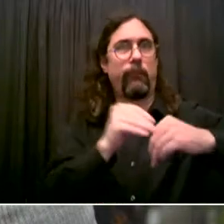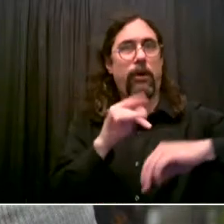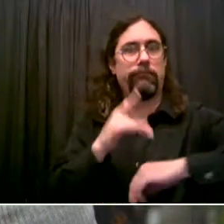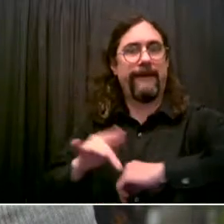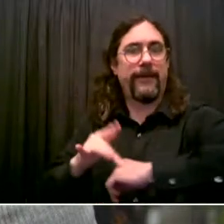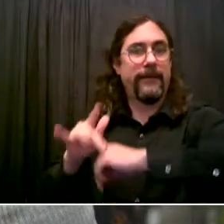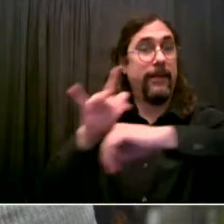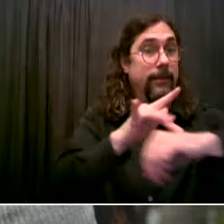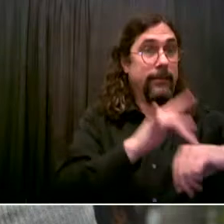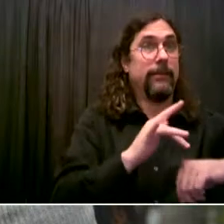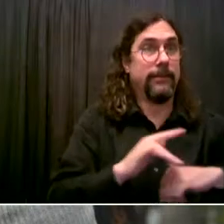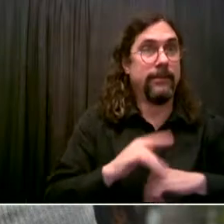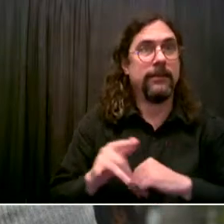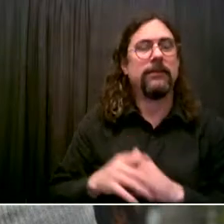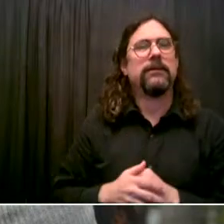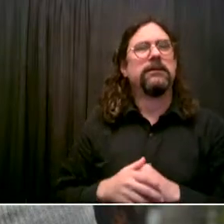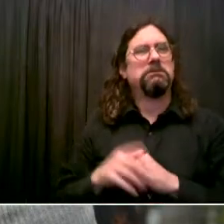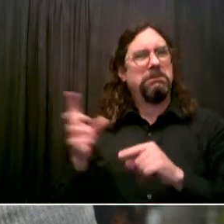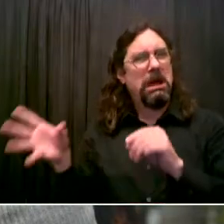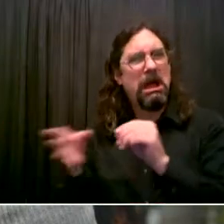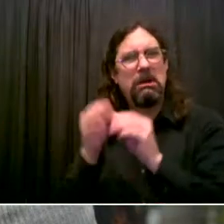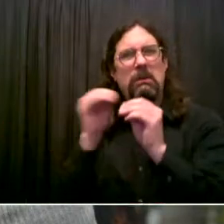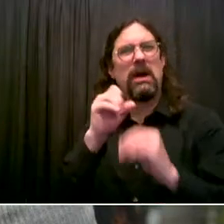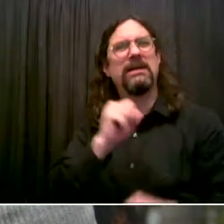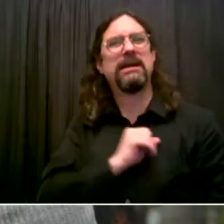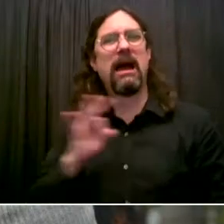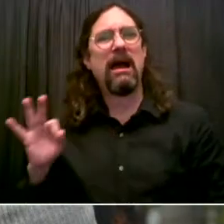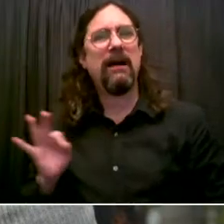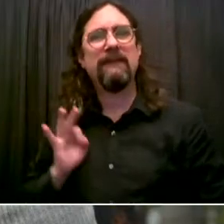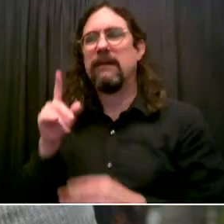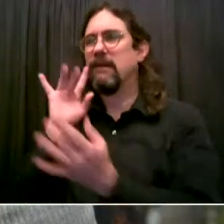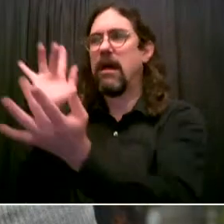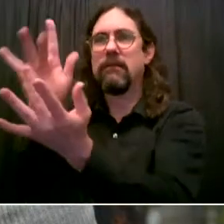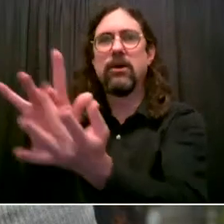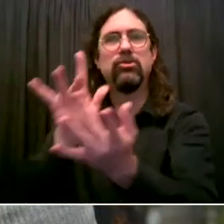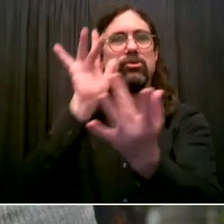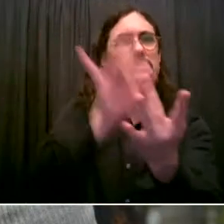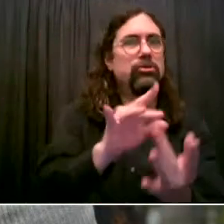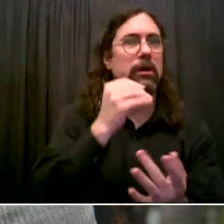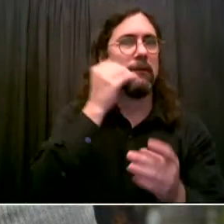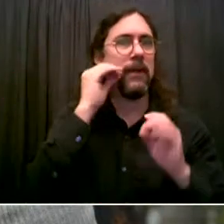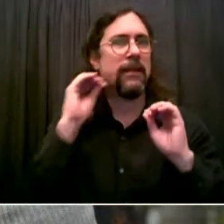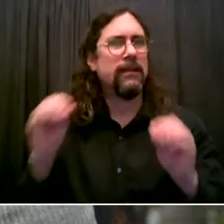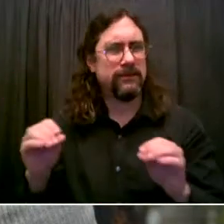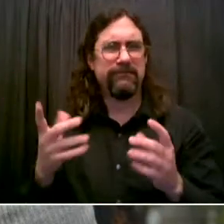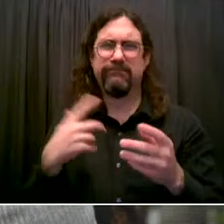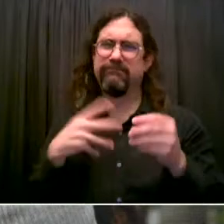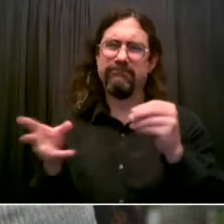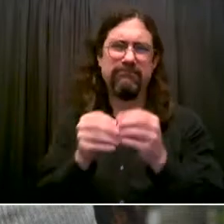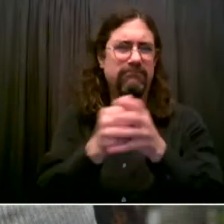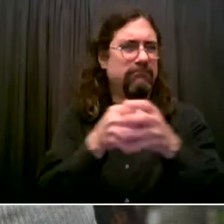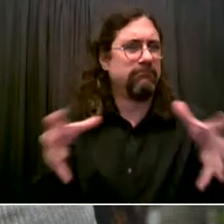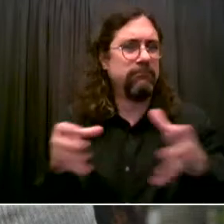KNOW MORE OUTREACH THAT HPSEL BECAUSE WE HAVE SEEN THE MIRACULOUS WORK.